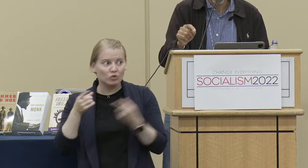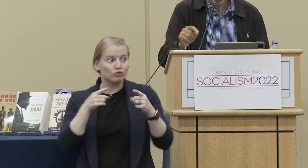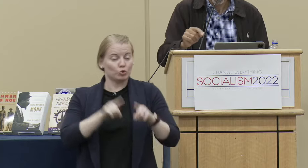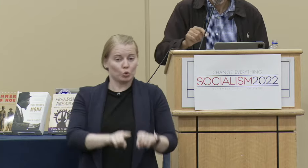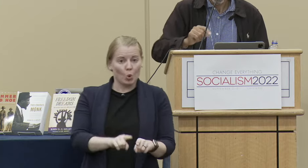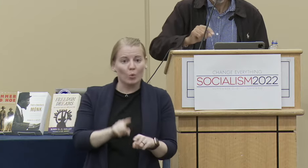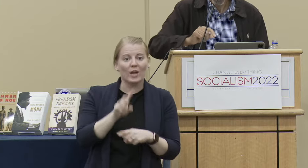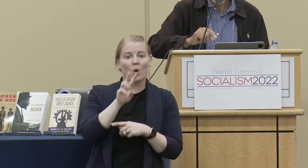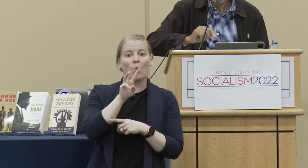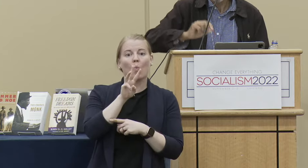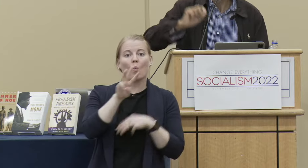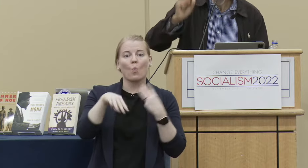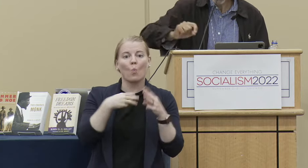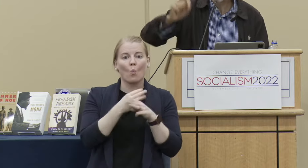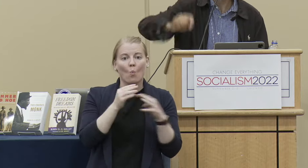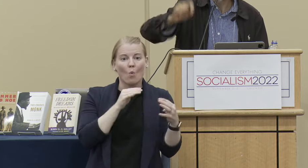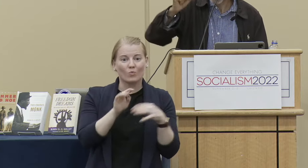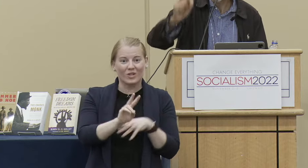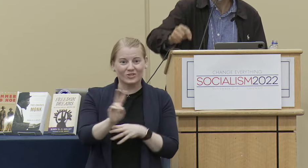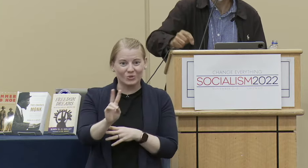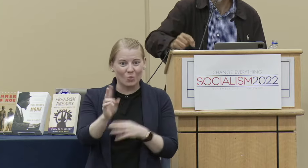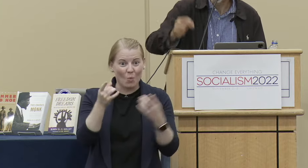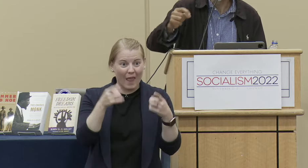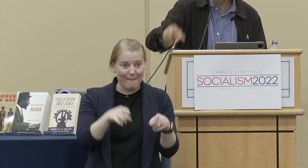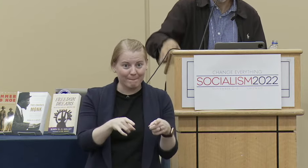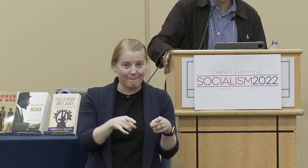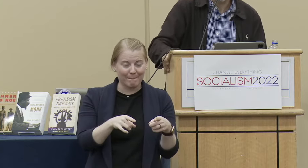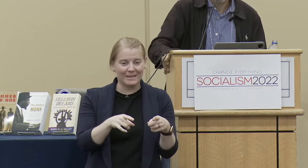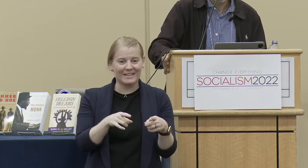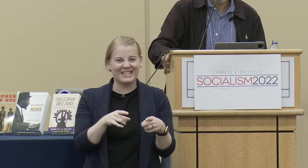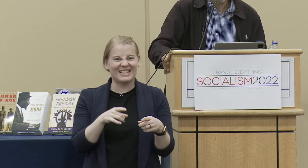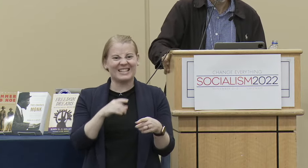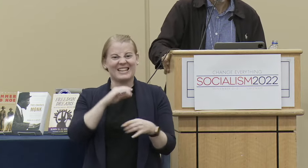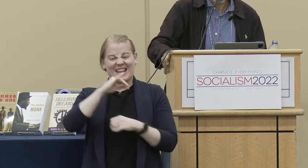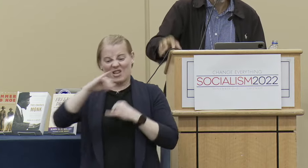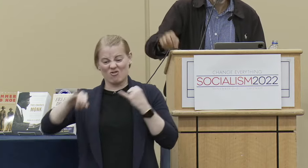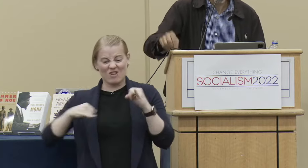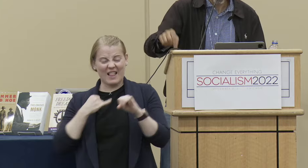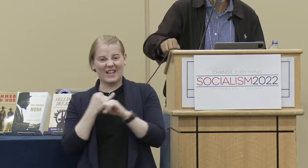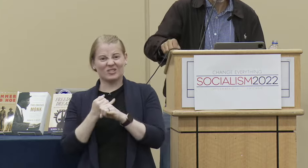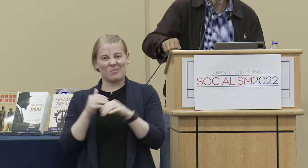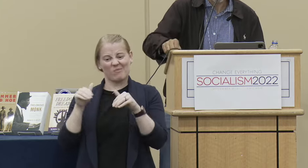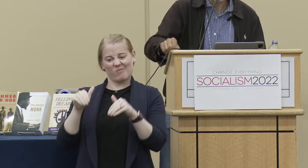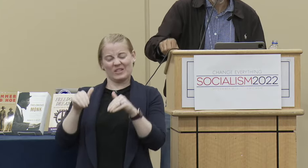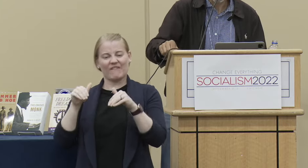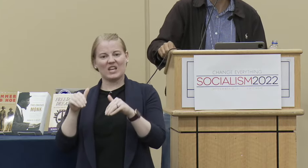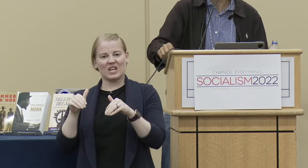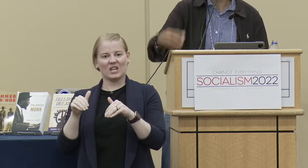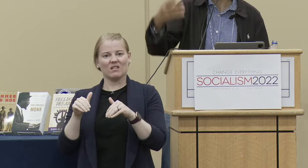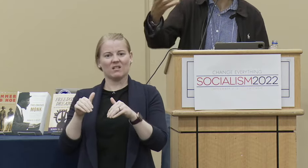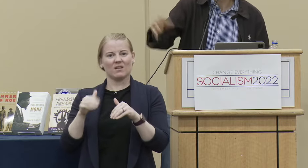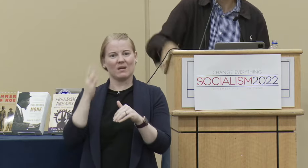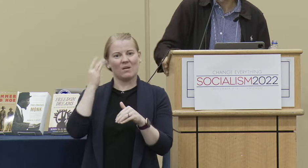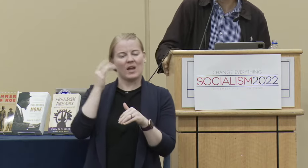what's interesting, and remember what happens after World War II, even during World War II, is that